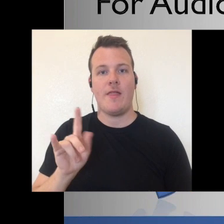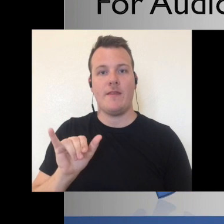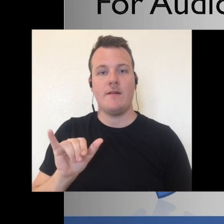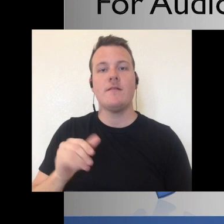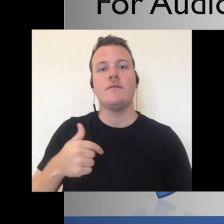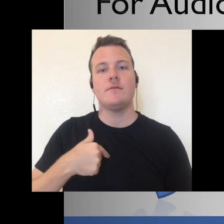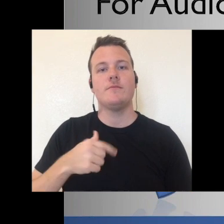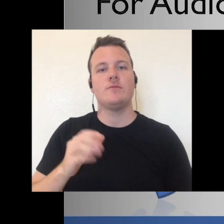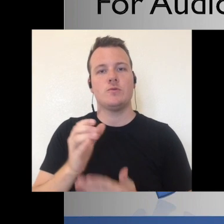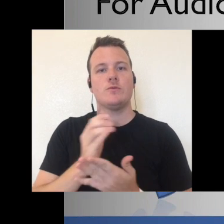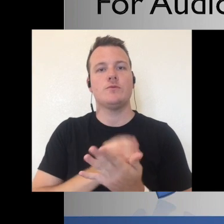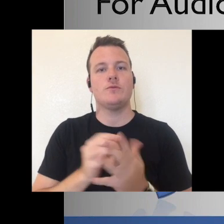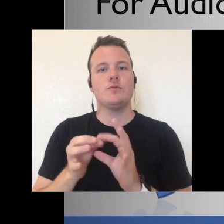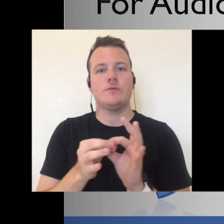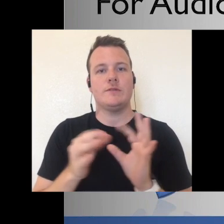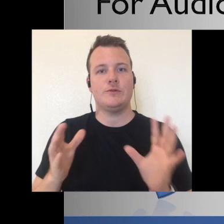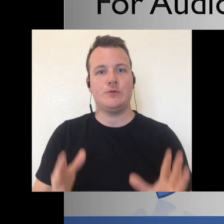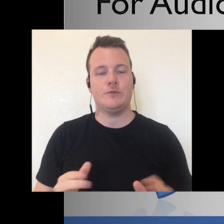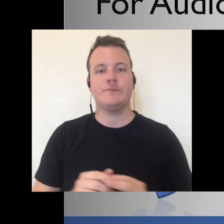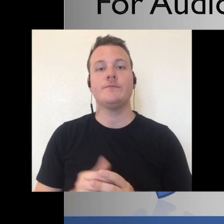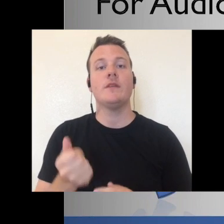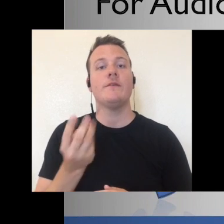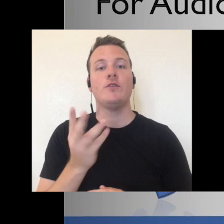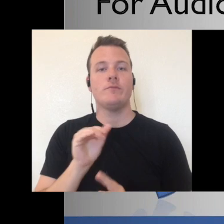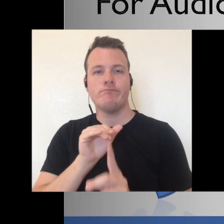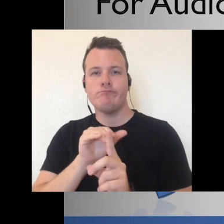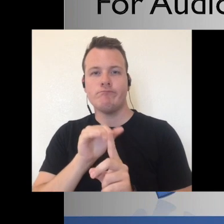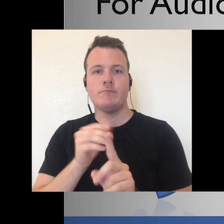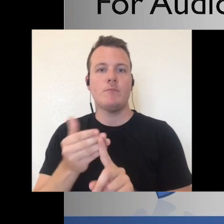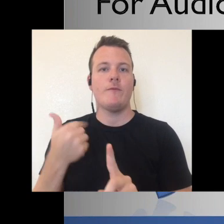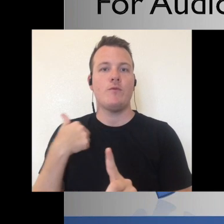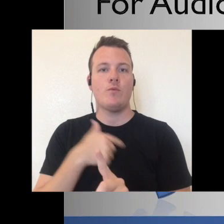as today's course coordinator. Have just a few housekeeping reminders before we begin.